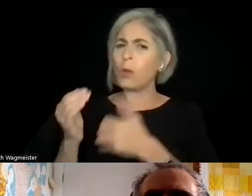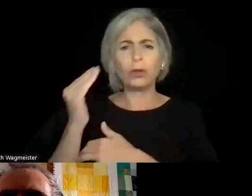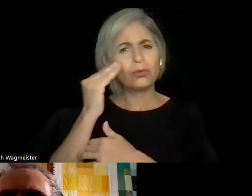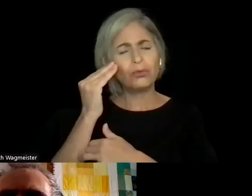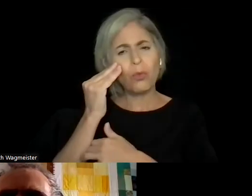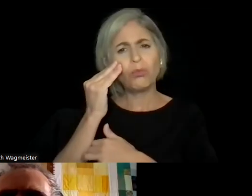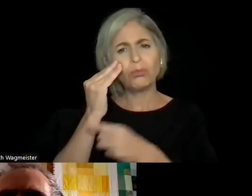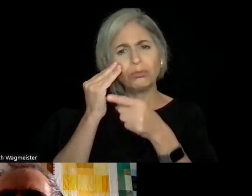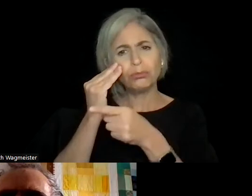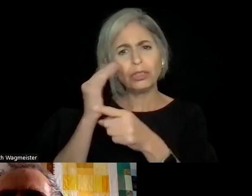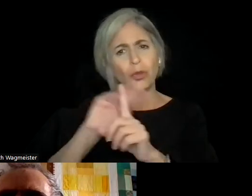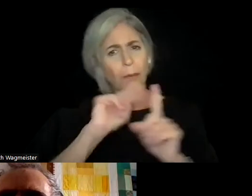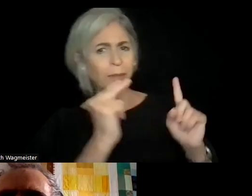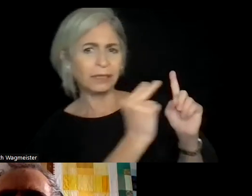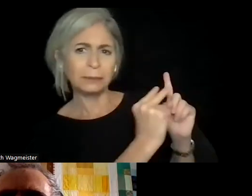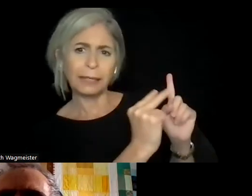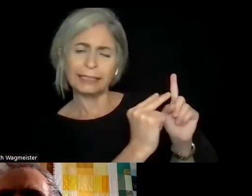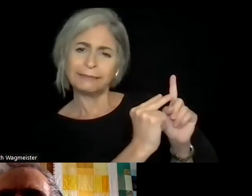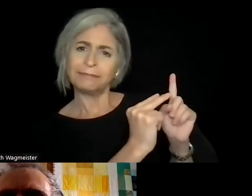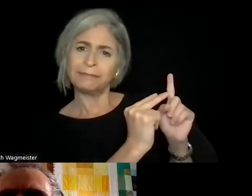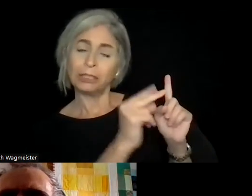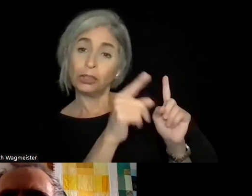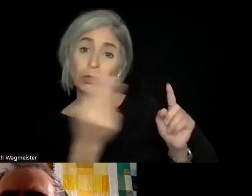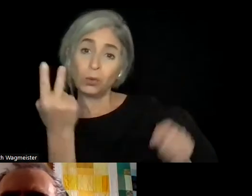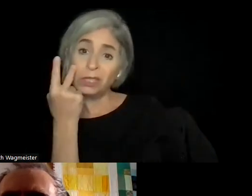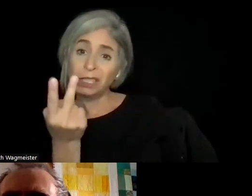to you, Steve, and following